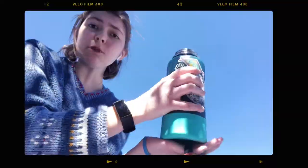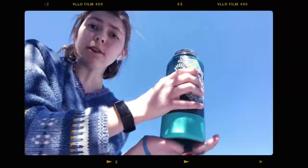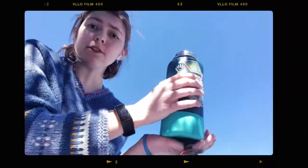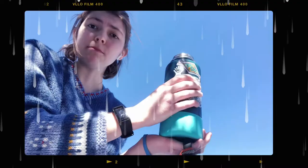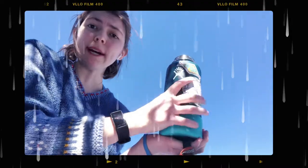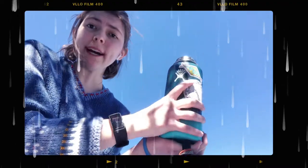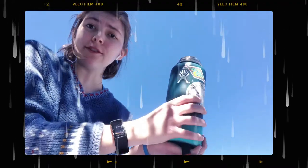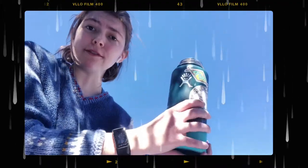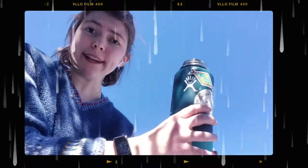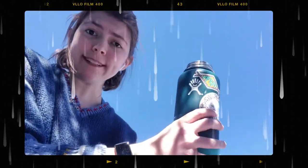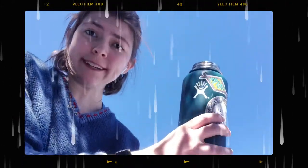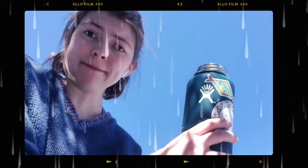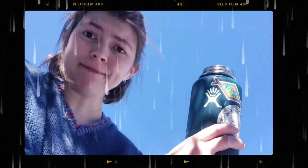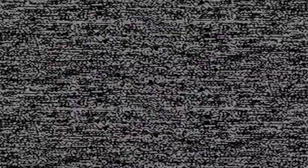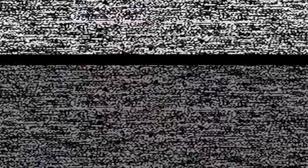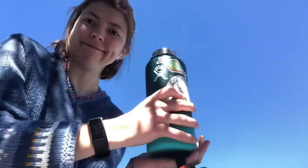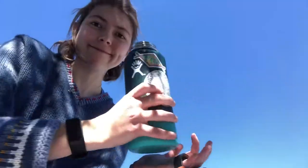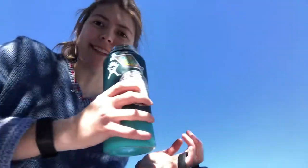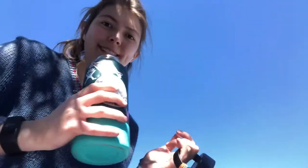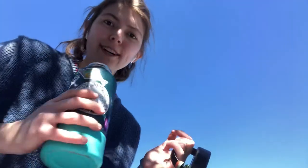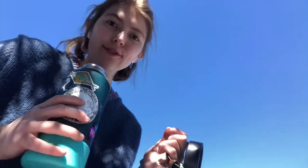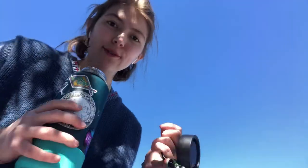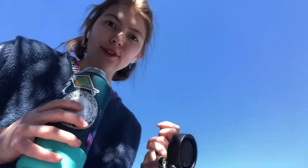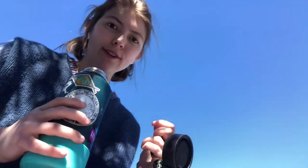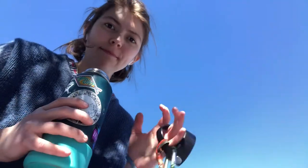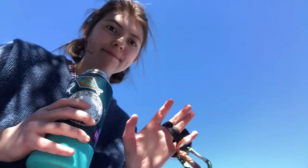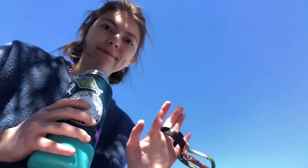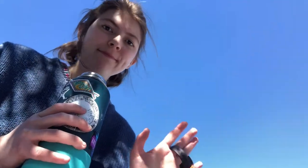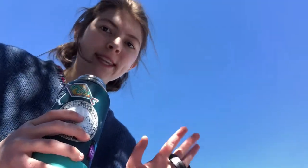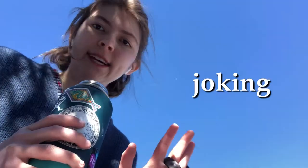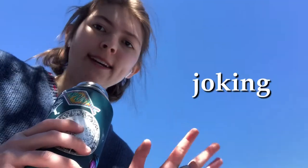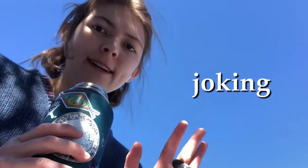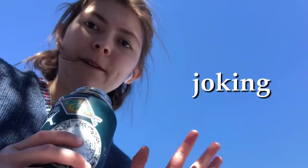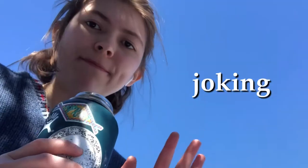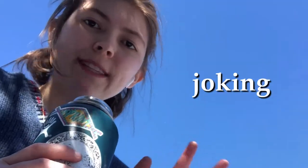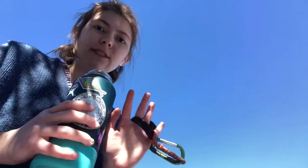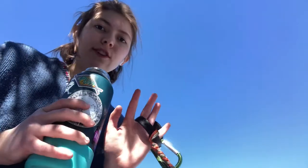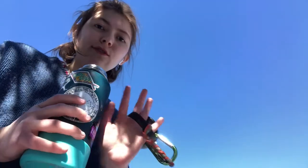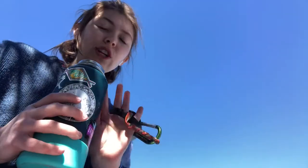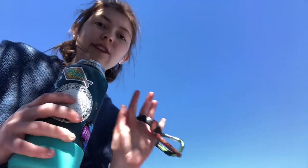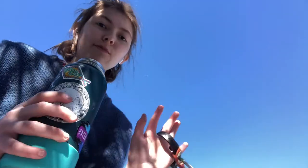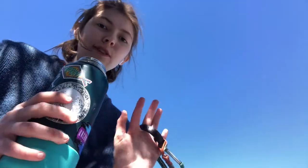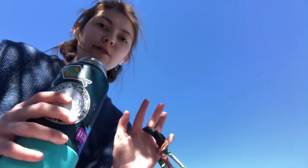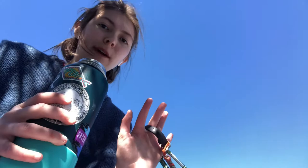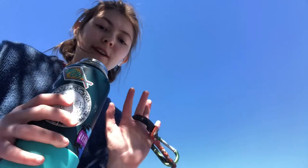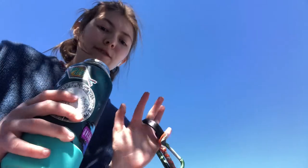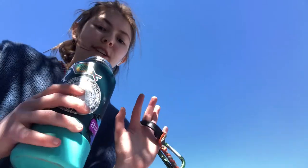sponsored by hydroflask that's not true at all and this video is not sponsored by hydroflask